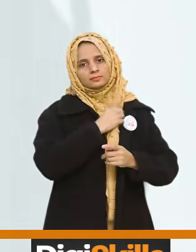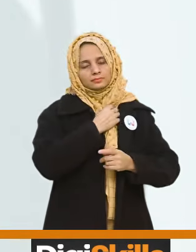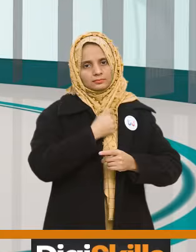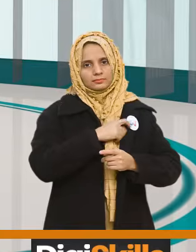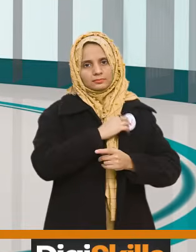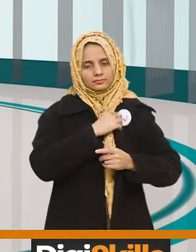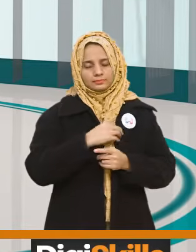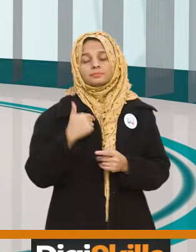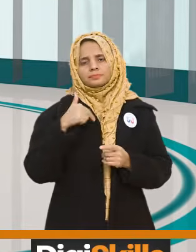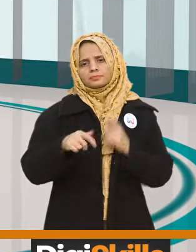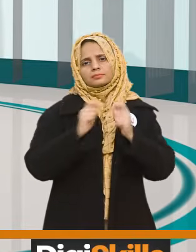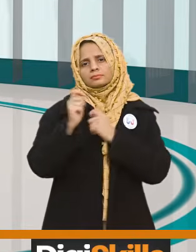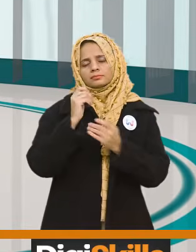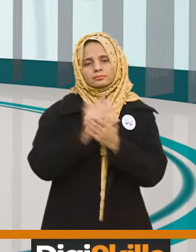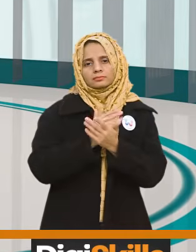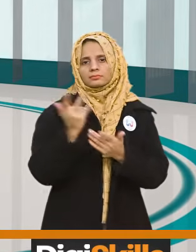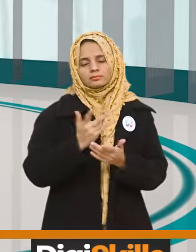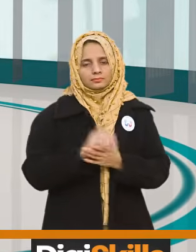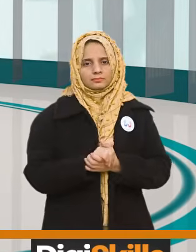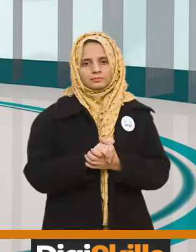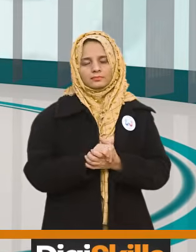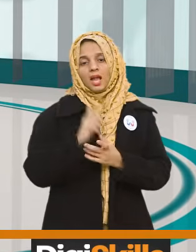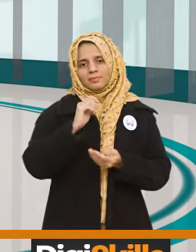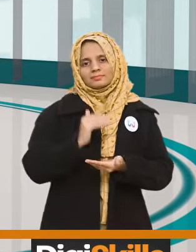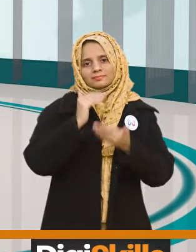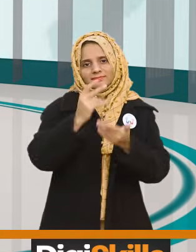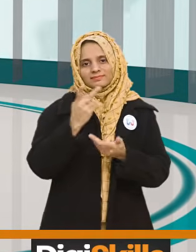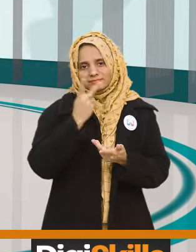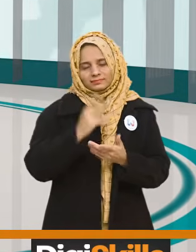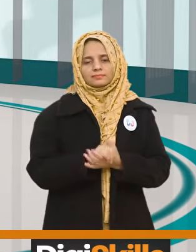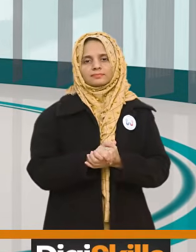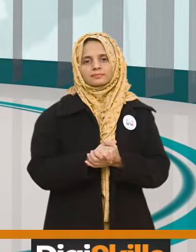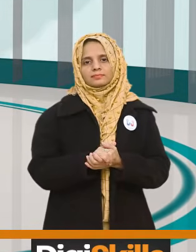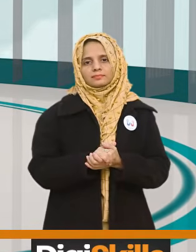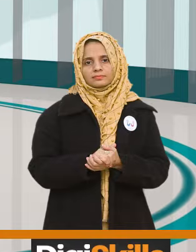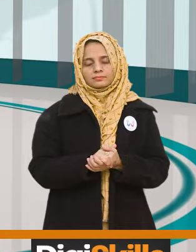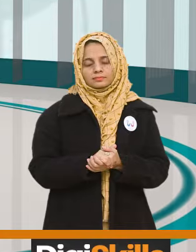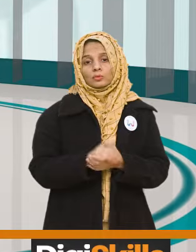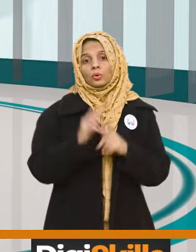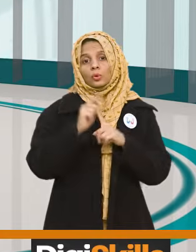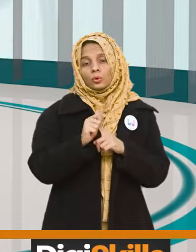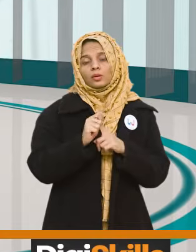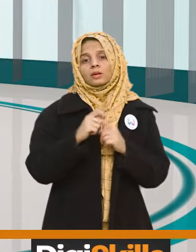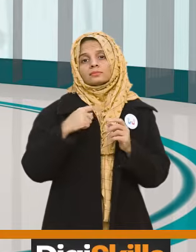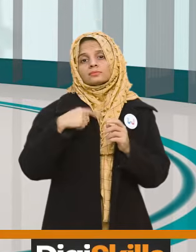We are going to talk about the Project Reward and we are going to talk about the importance of the first response.